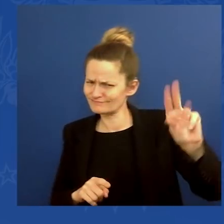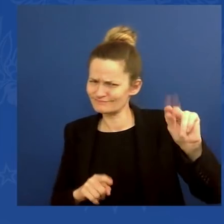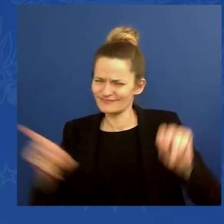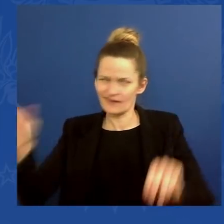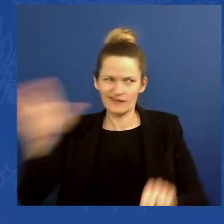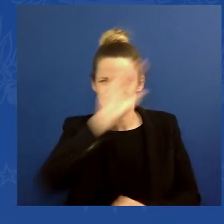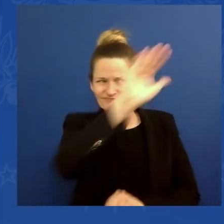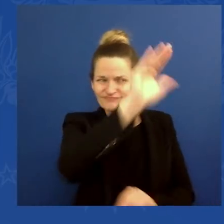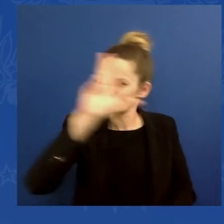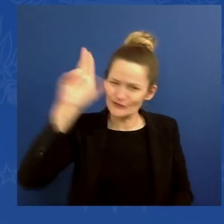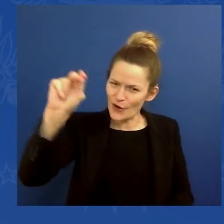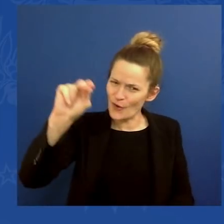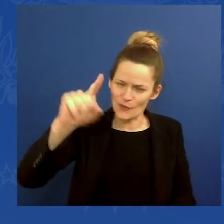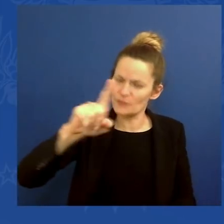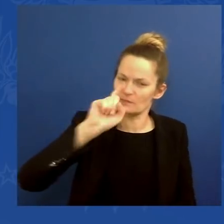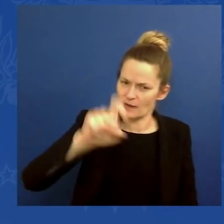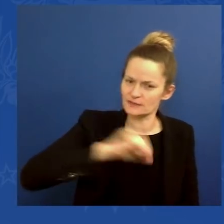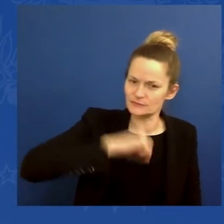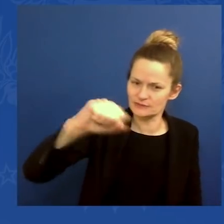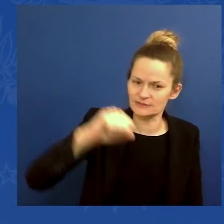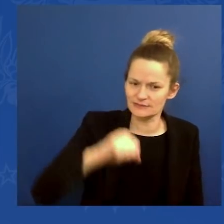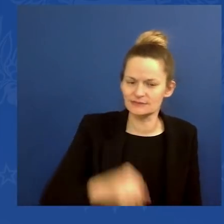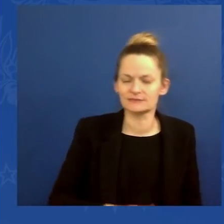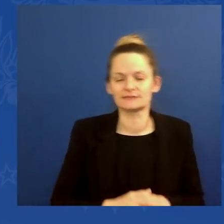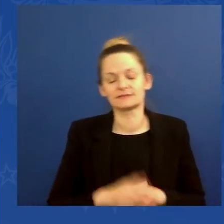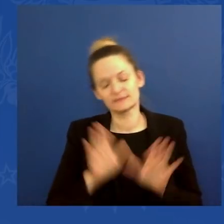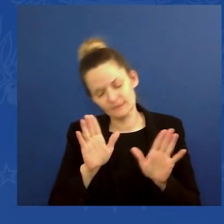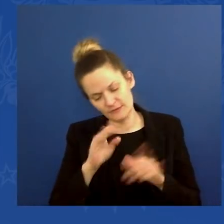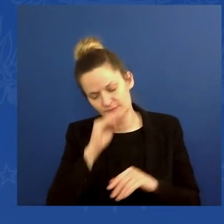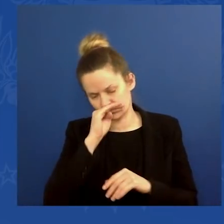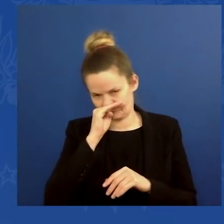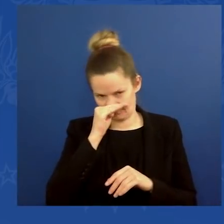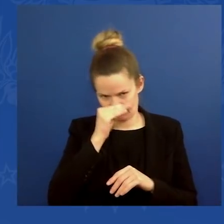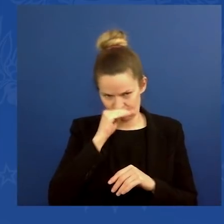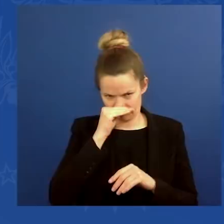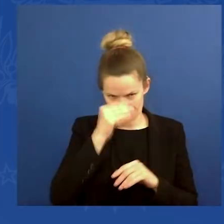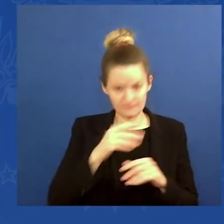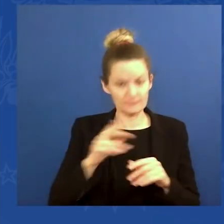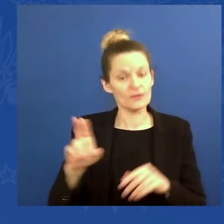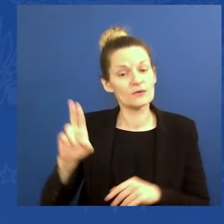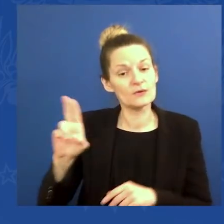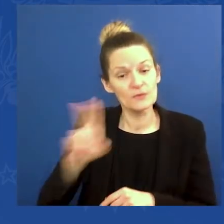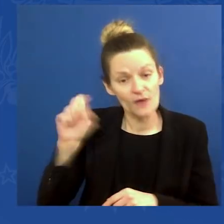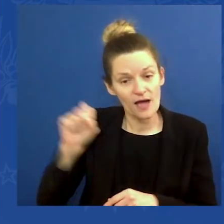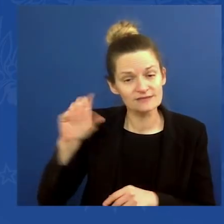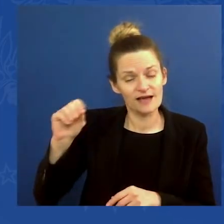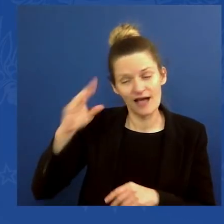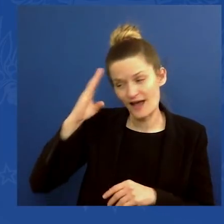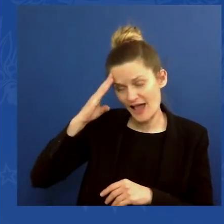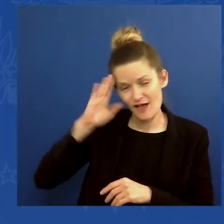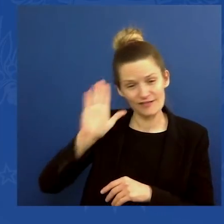for what they're doing. And you -- look, you know, ladies and gentlemen, the relationship between Ireland and the United States